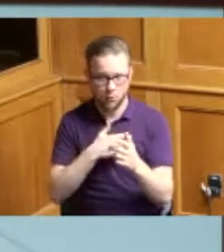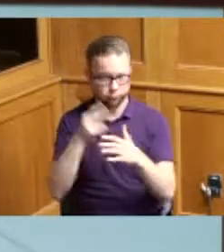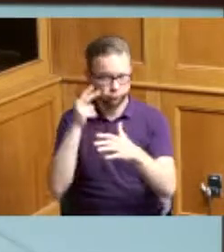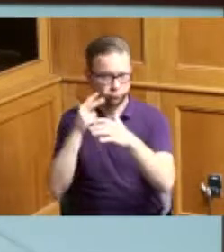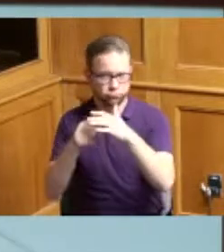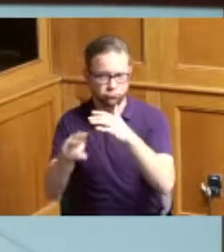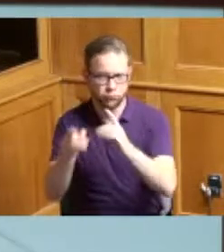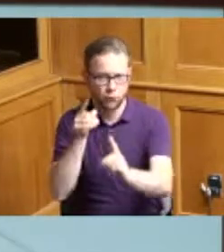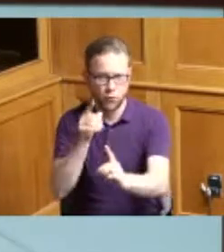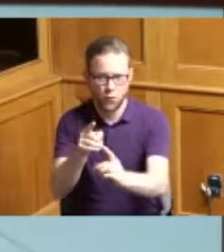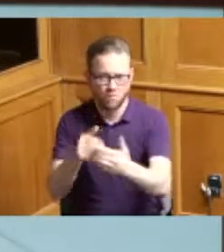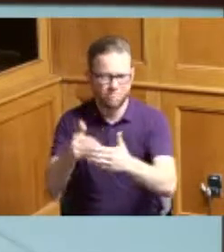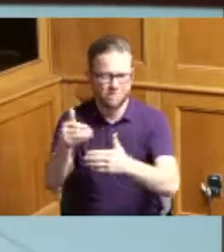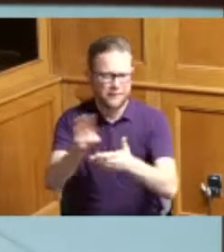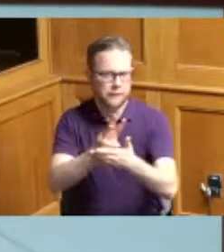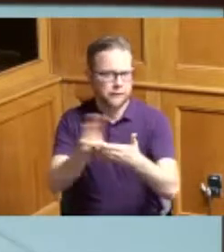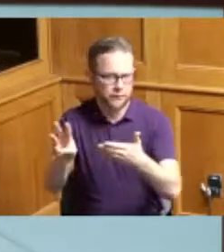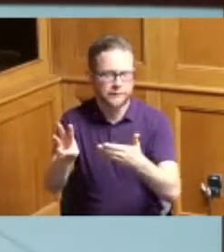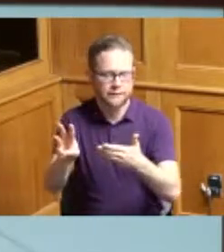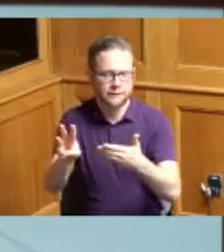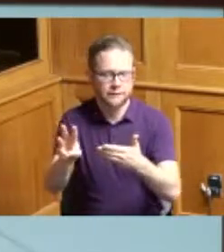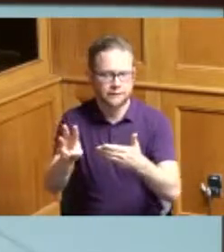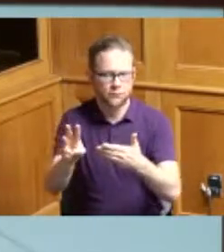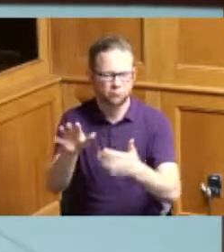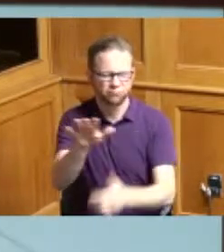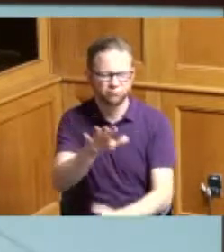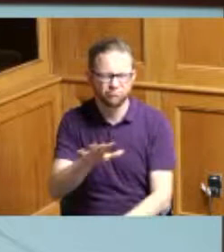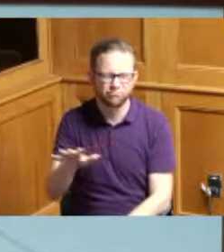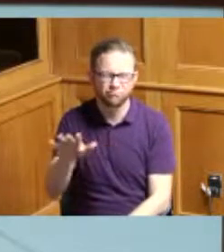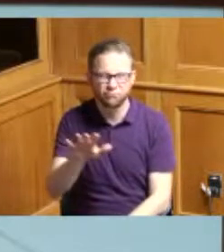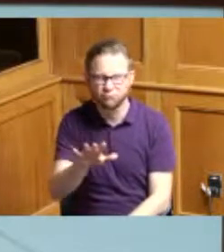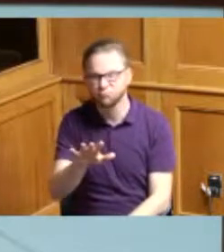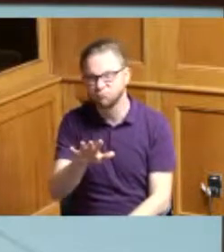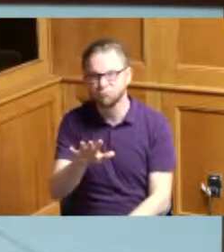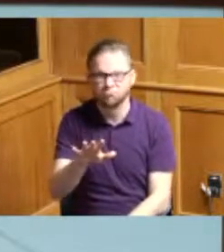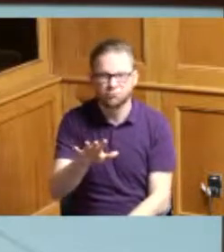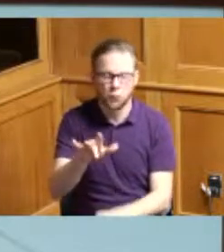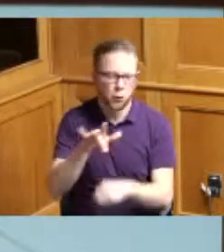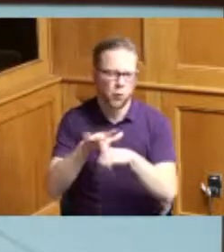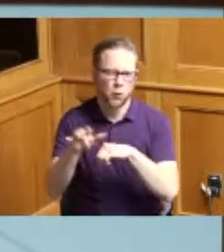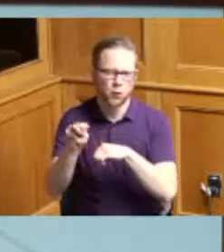in the next six weeks which is which will be approximately early March March 12th